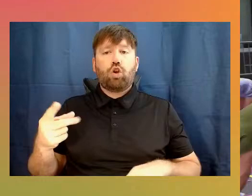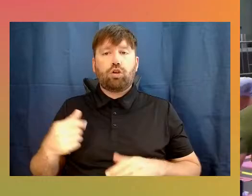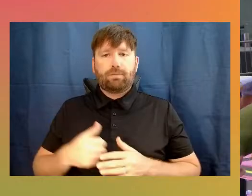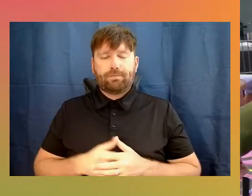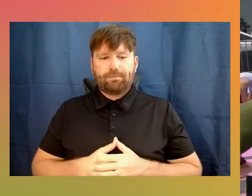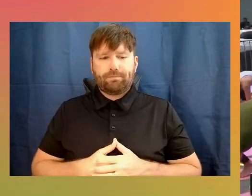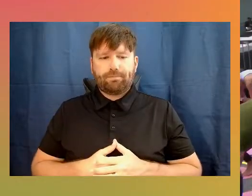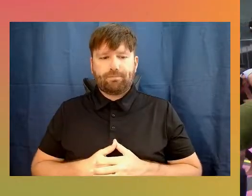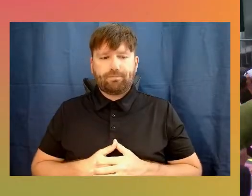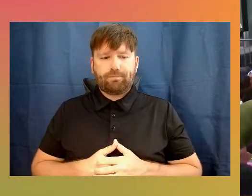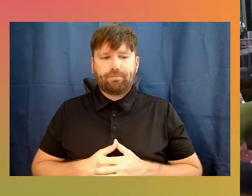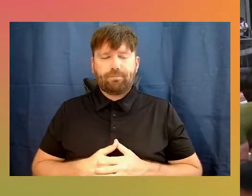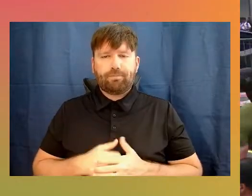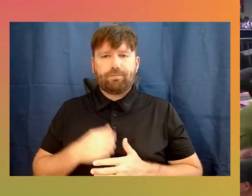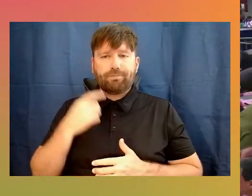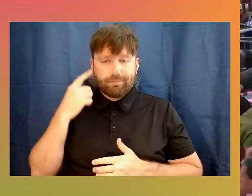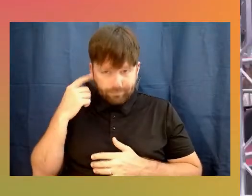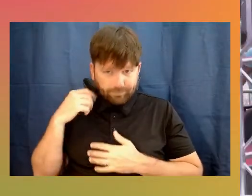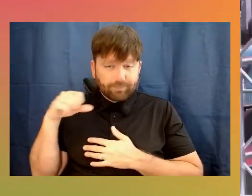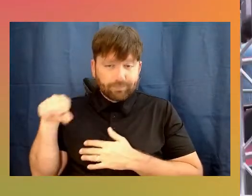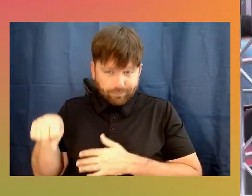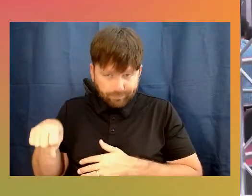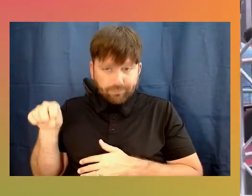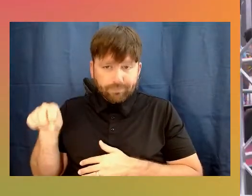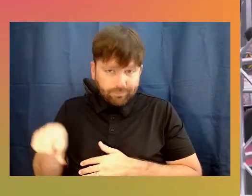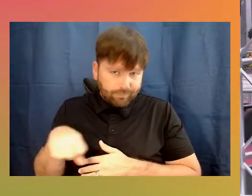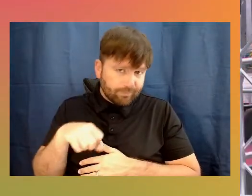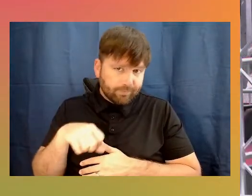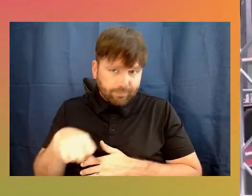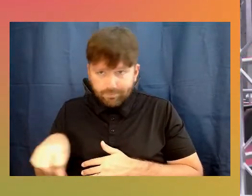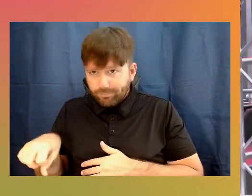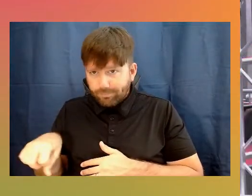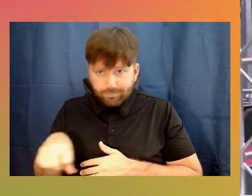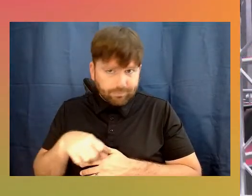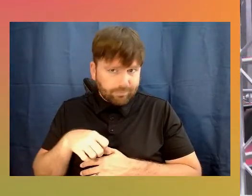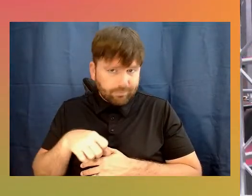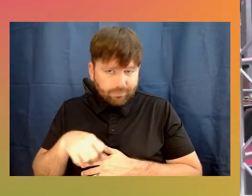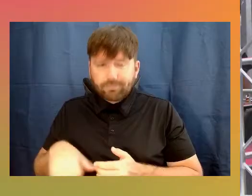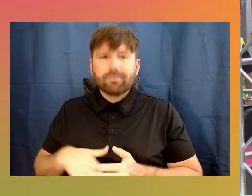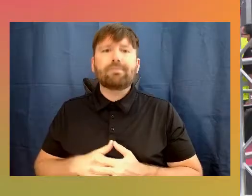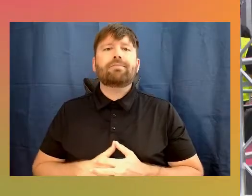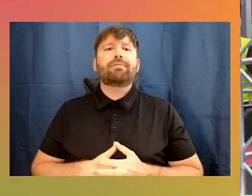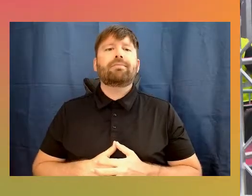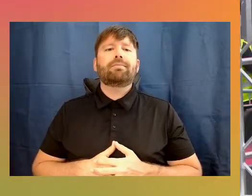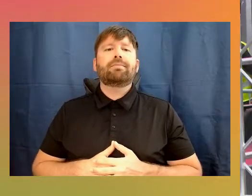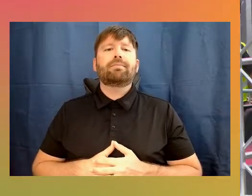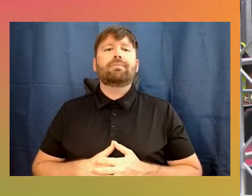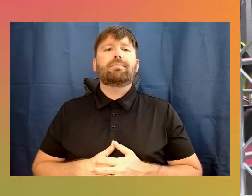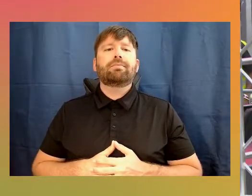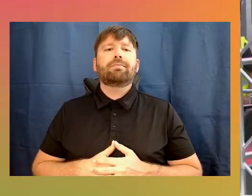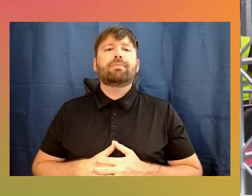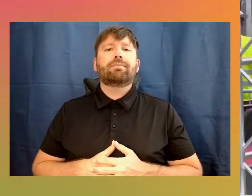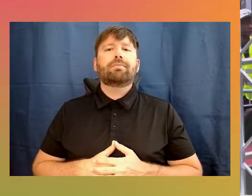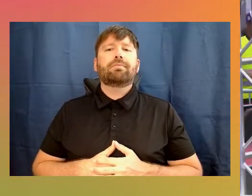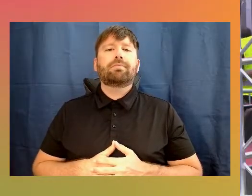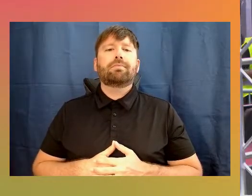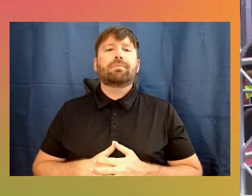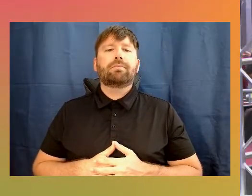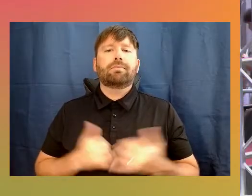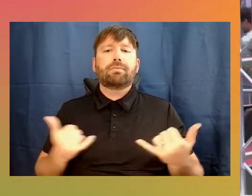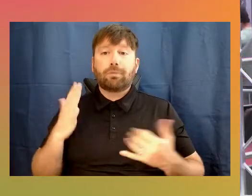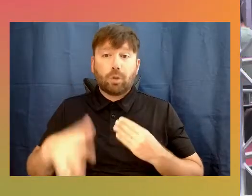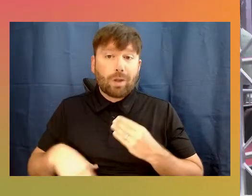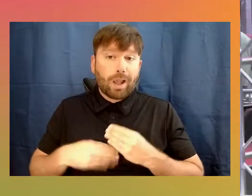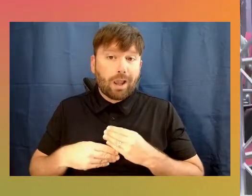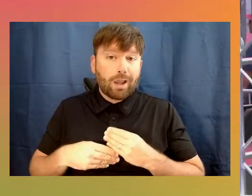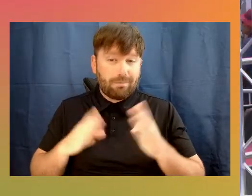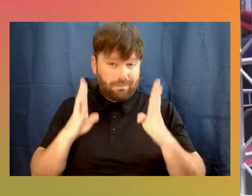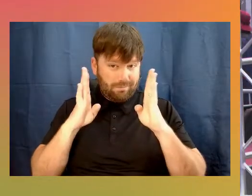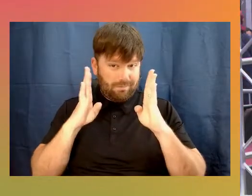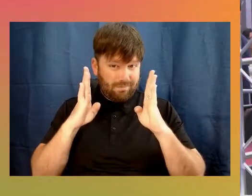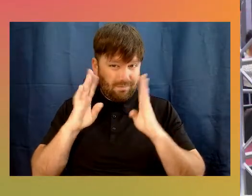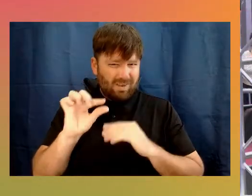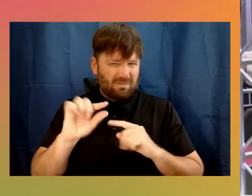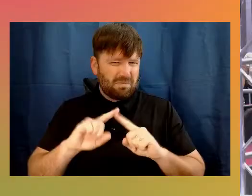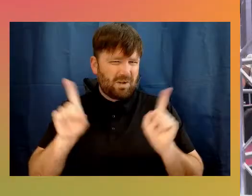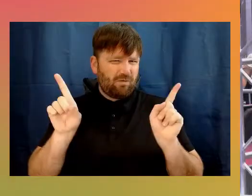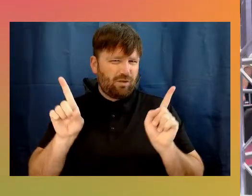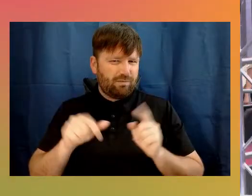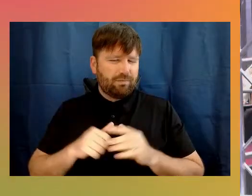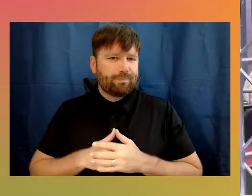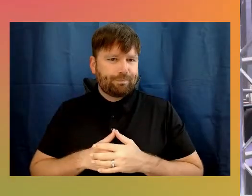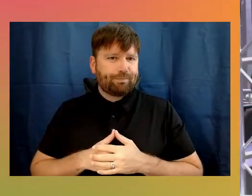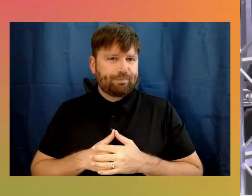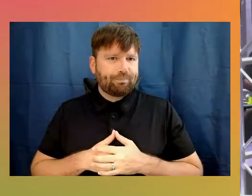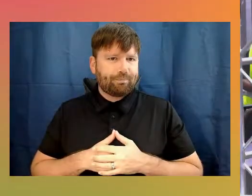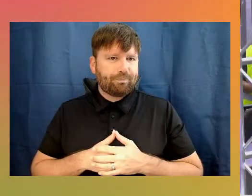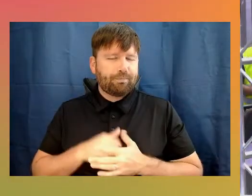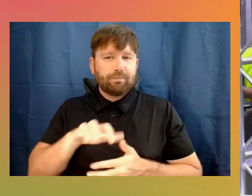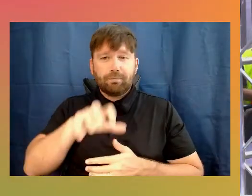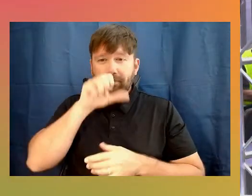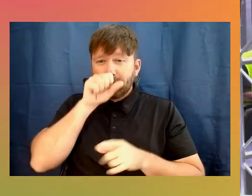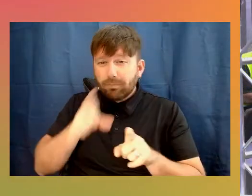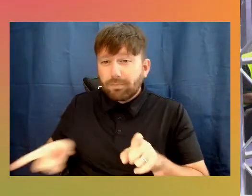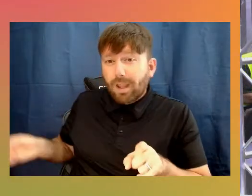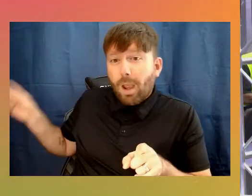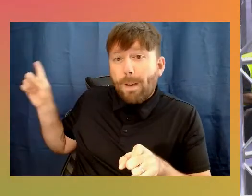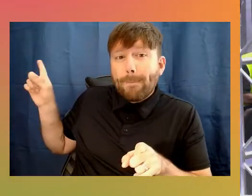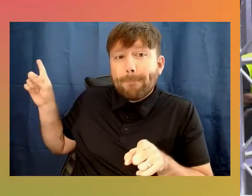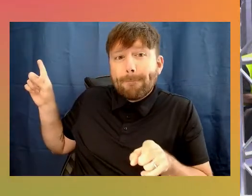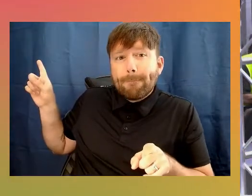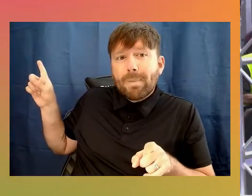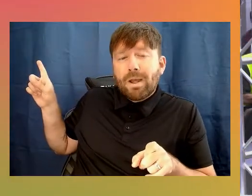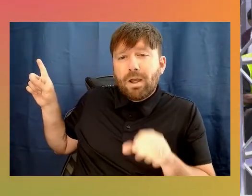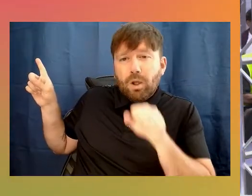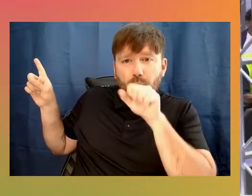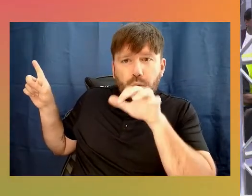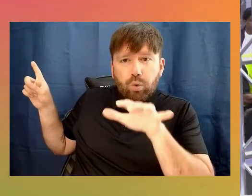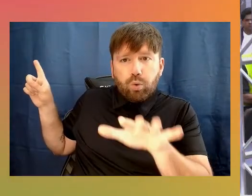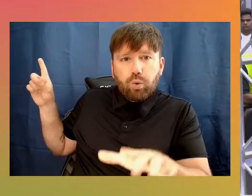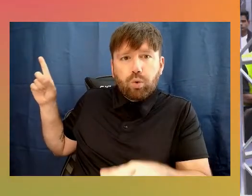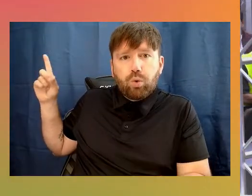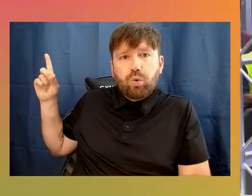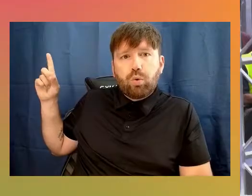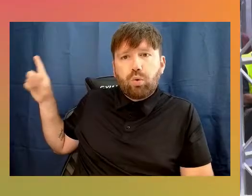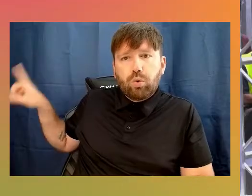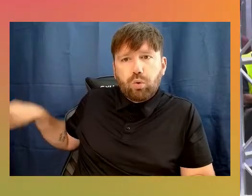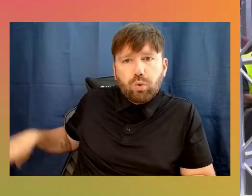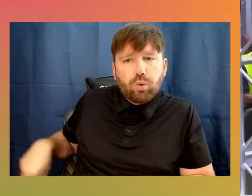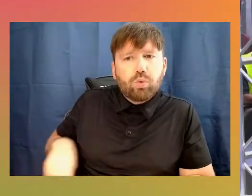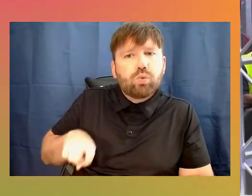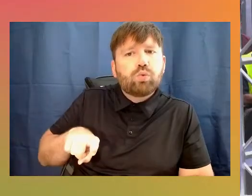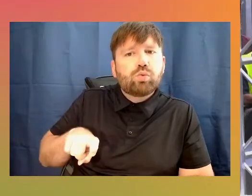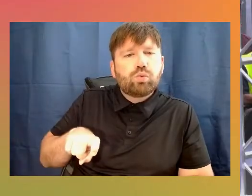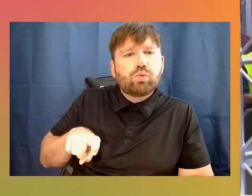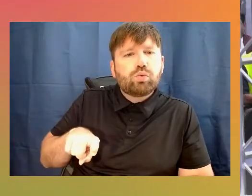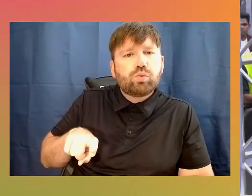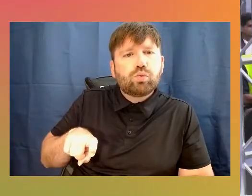RELEASE THE ELBOWS AND MAKE YOUR